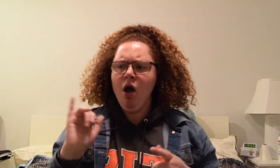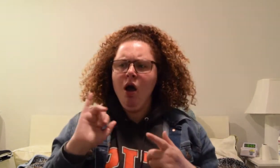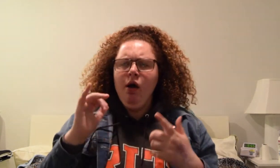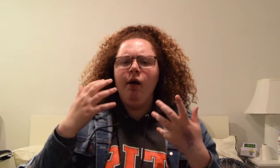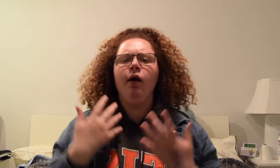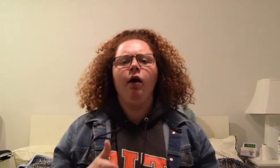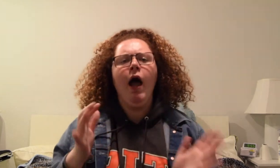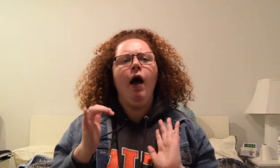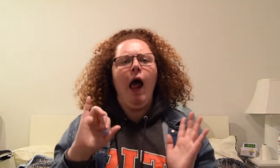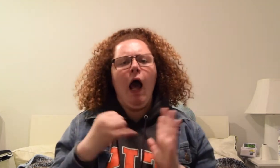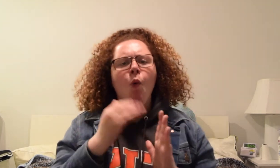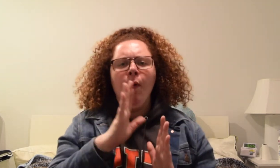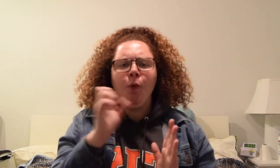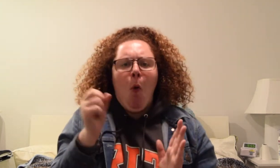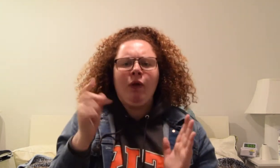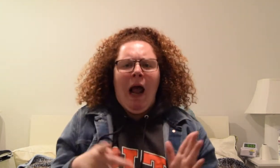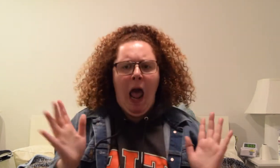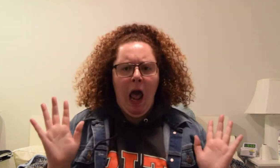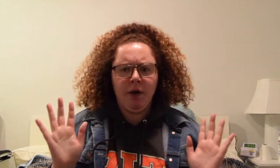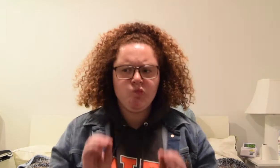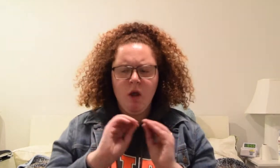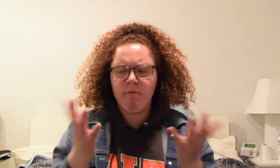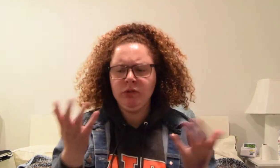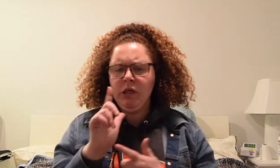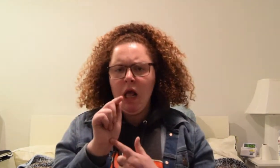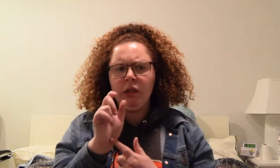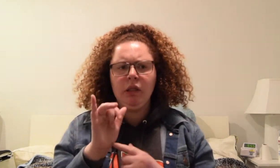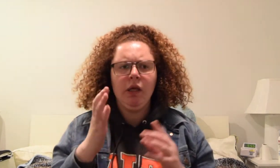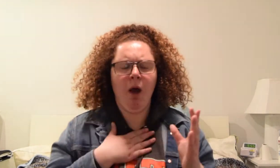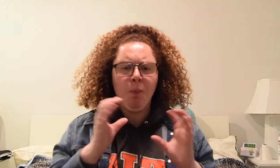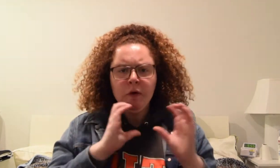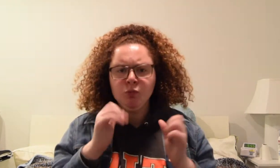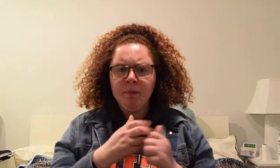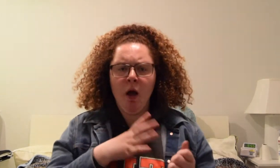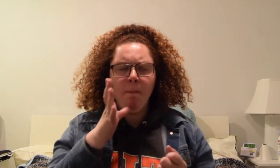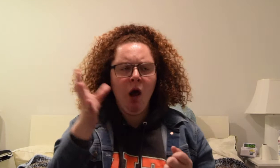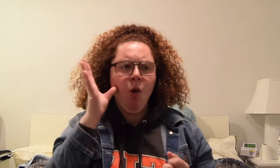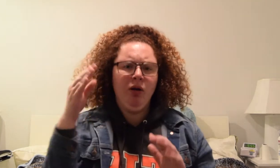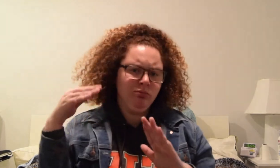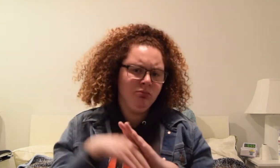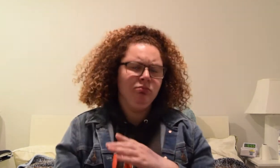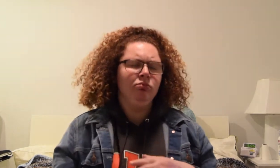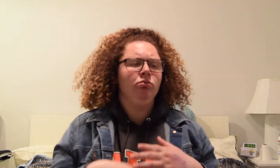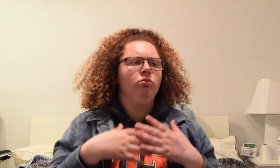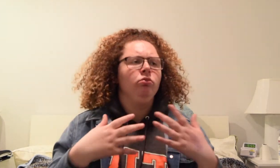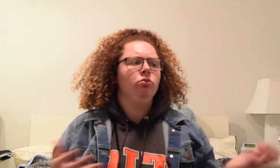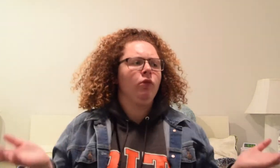I was relived like it was going to be okay Obviously lately with my communication with my parents hasn't been that great